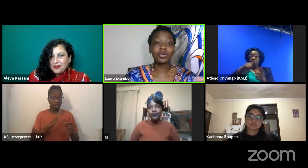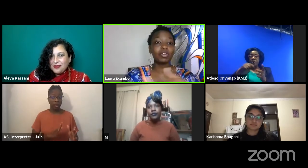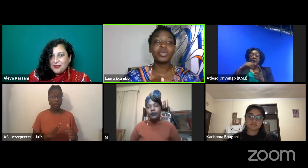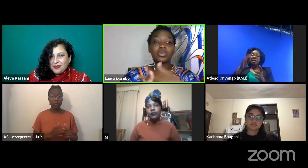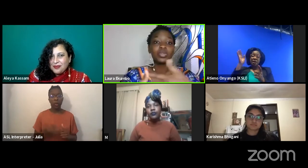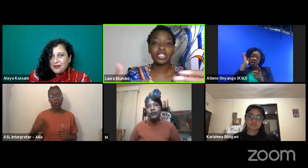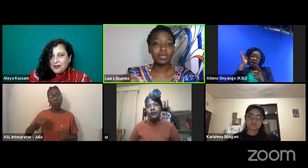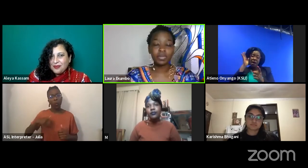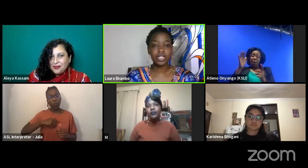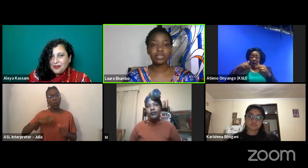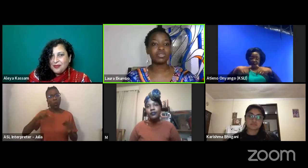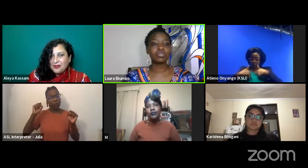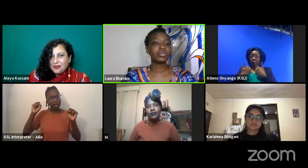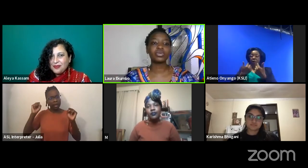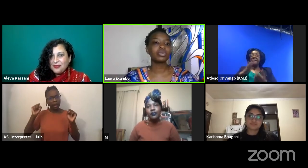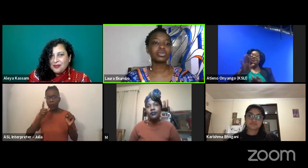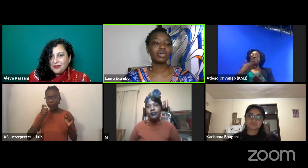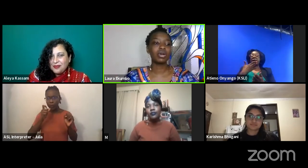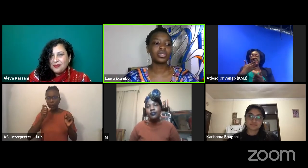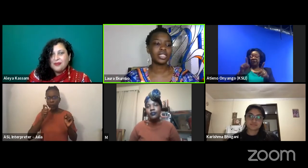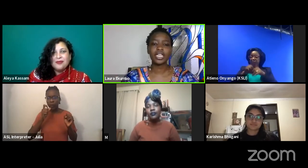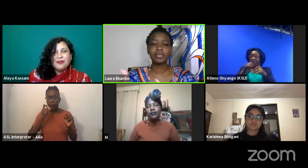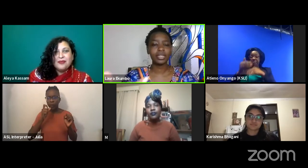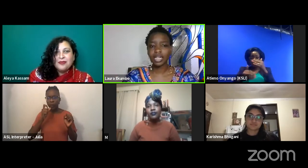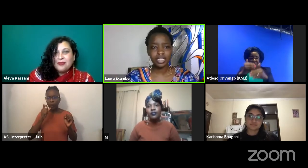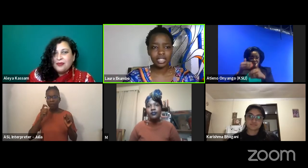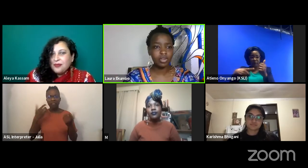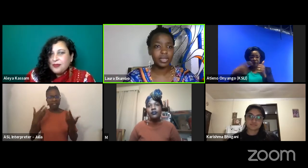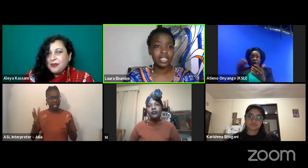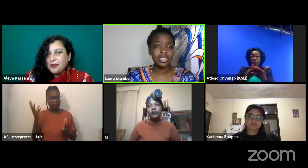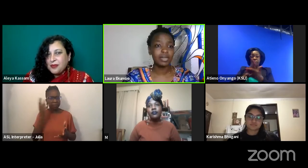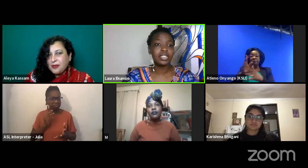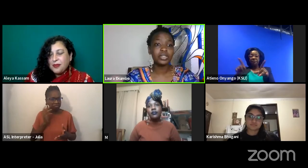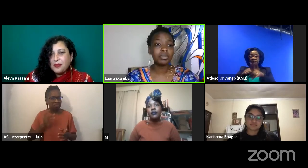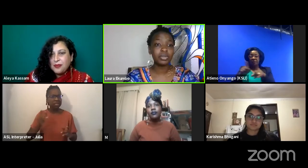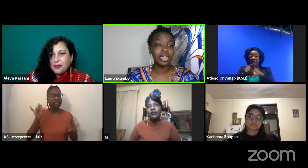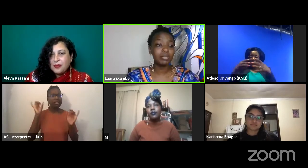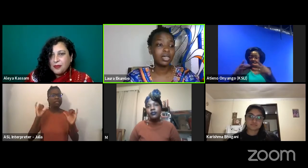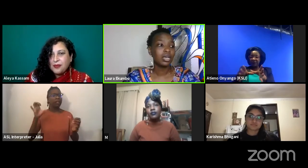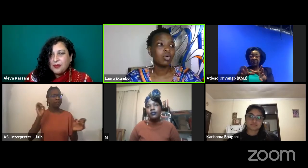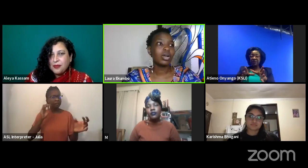People have been through the same process. We've gone through gone to the same classes. We've been in the same mentorship program